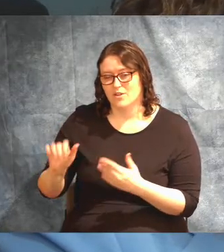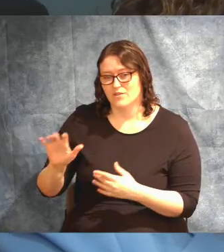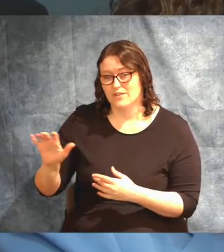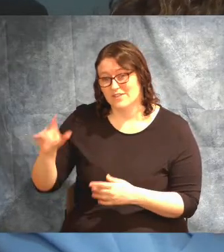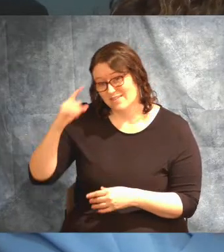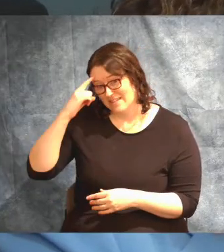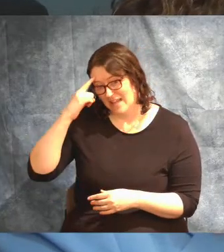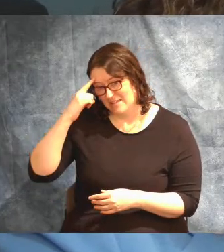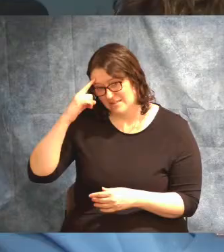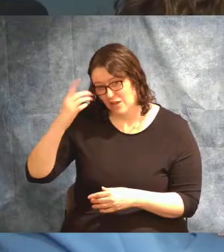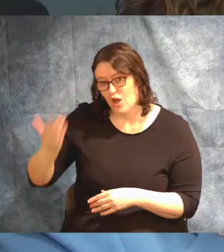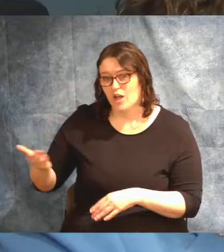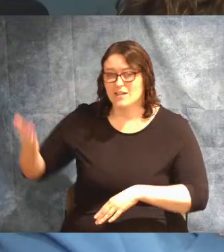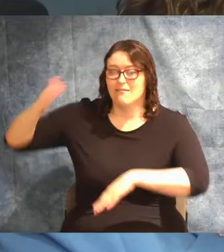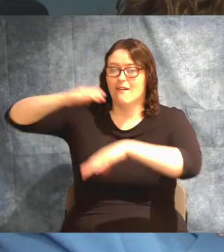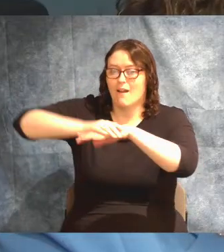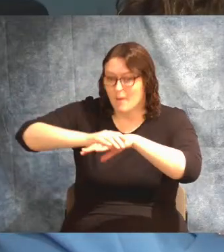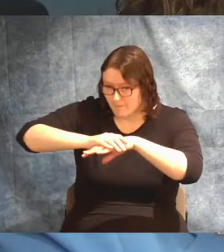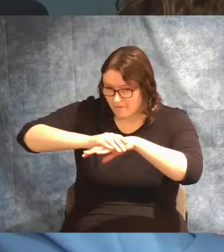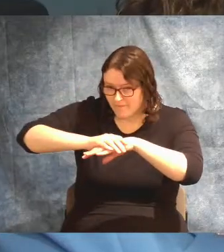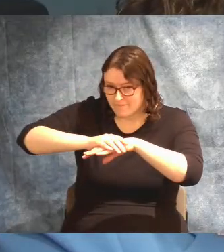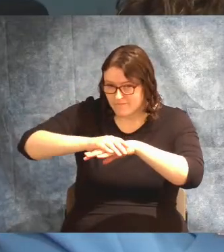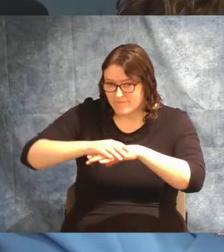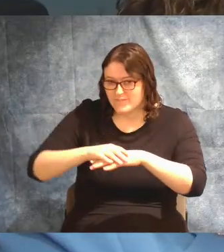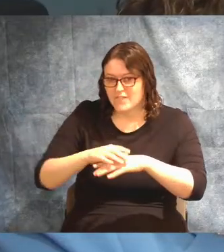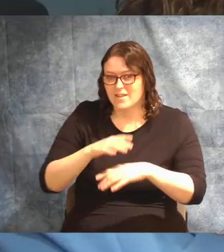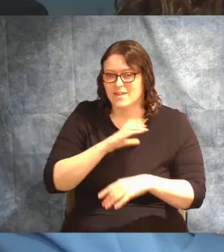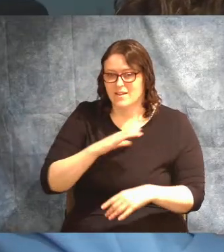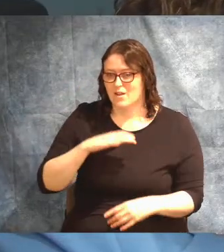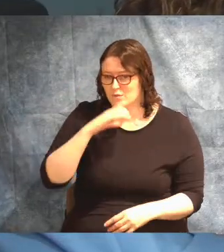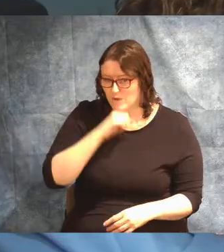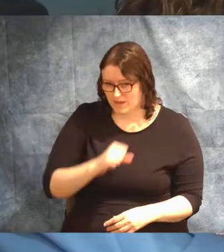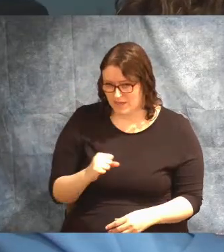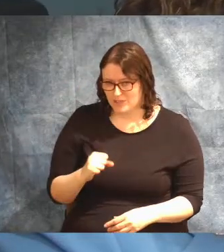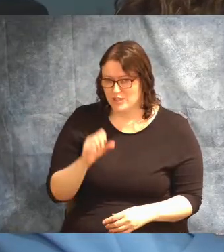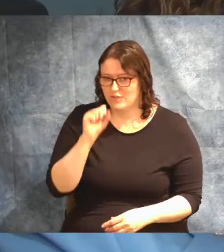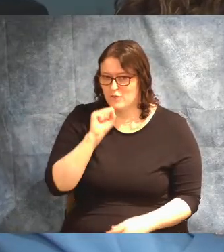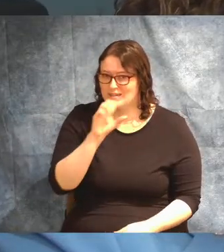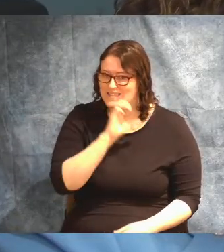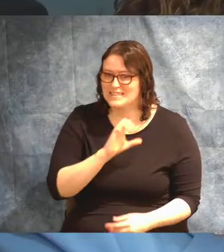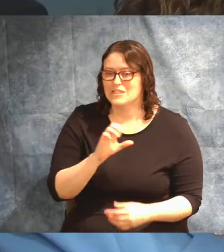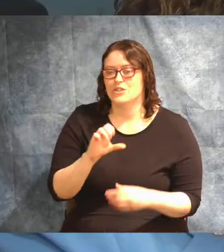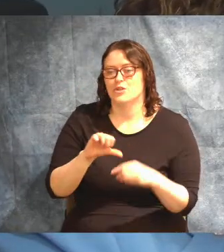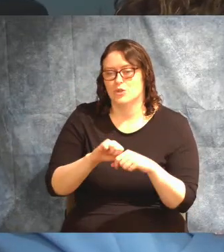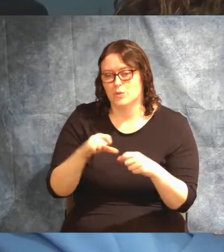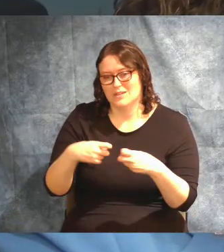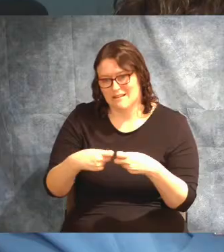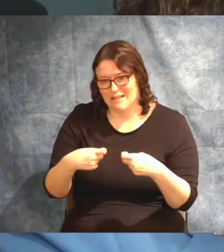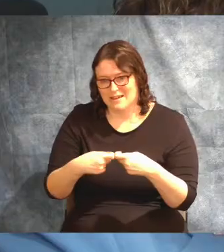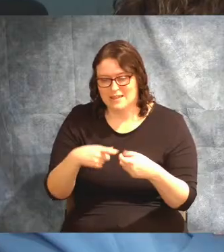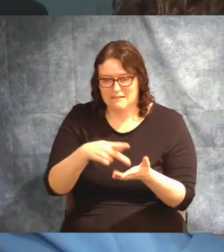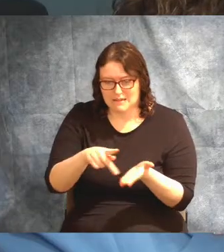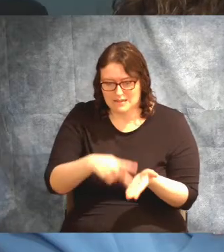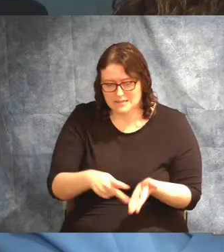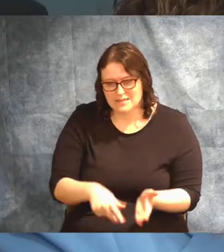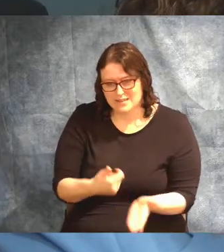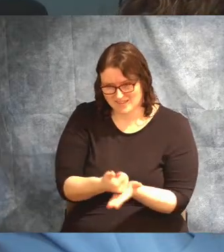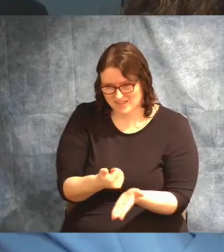additional to the Council on Aging for our senior utility assistance if I'm not mistaken.